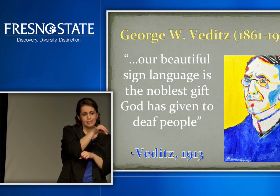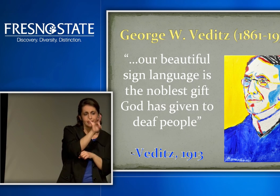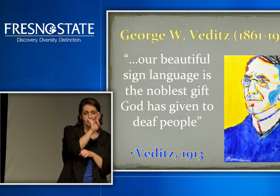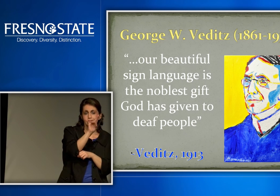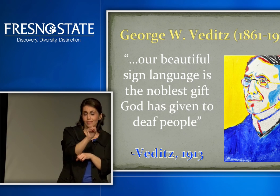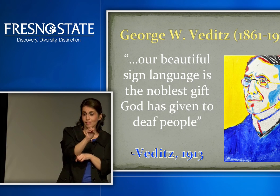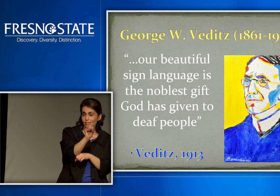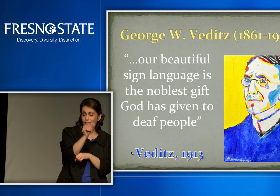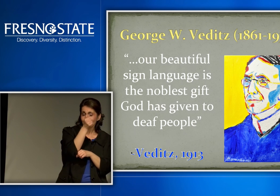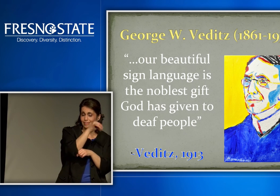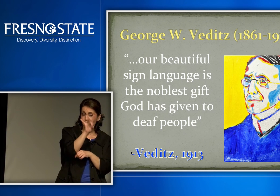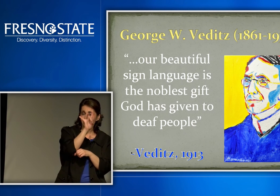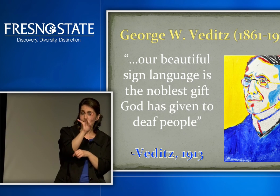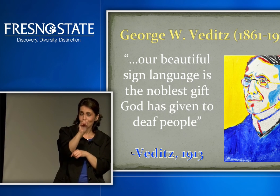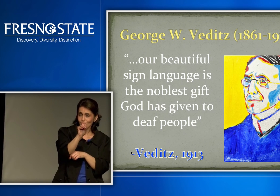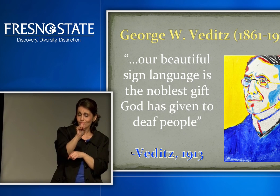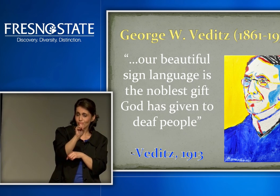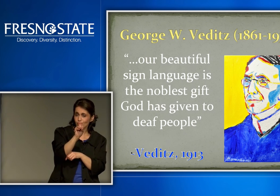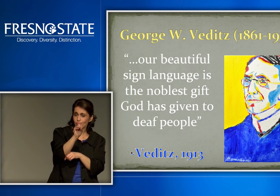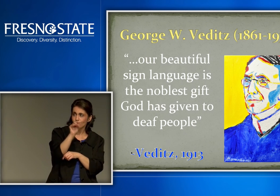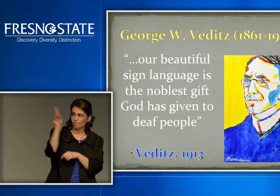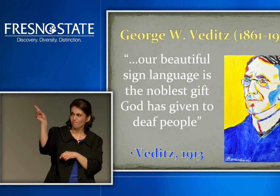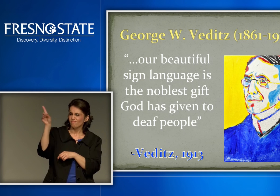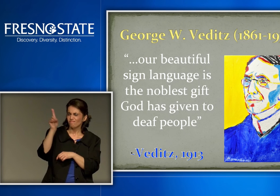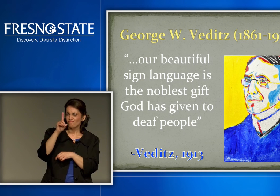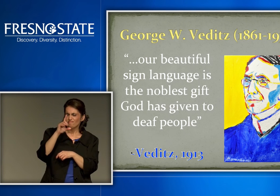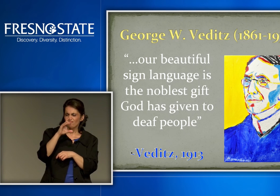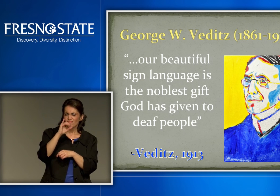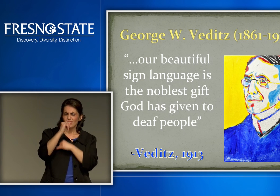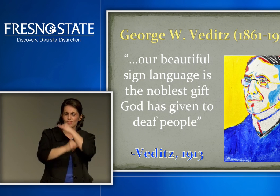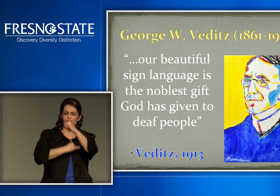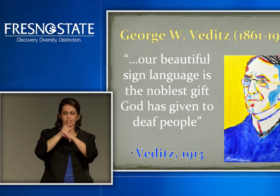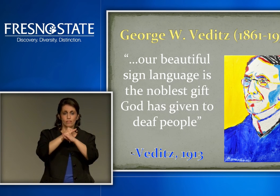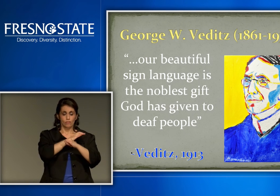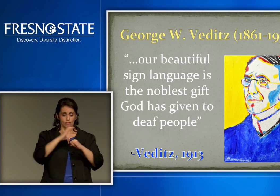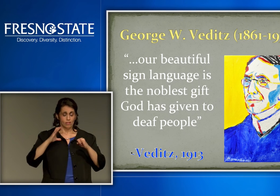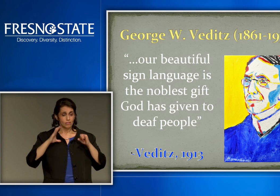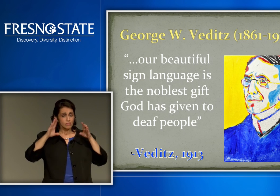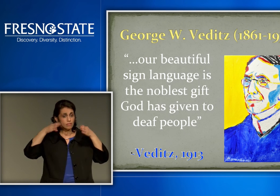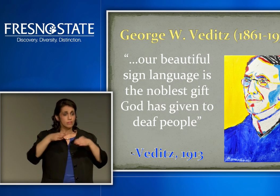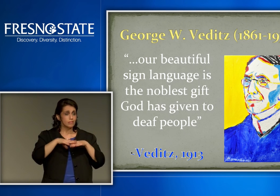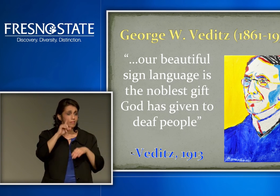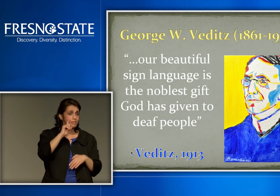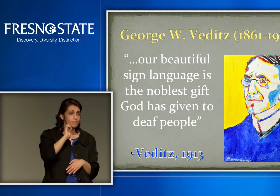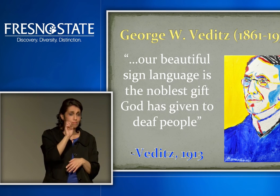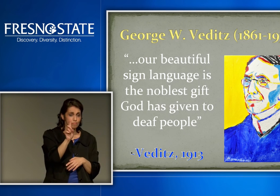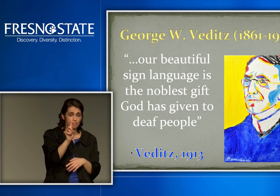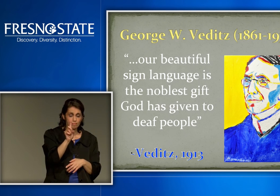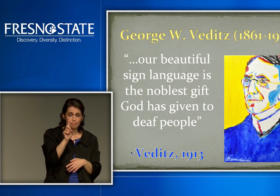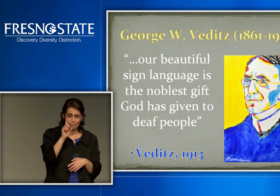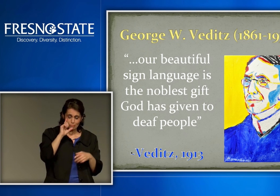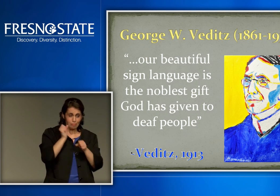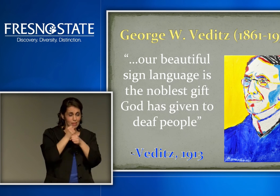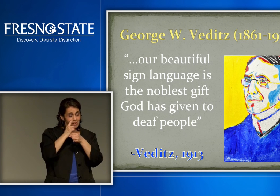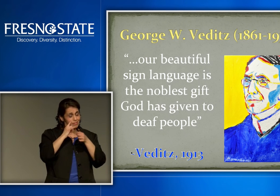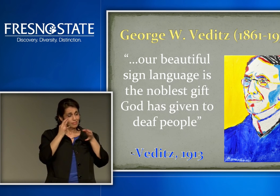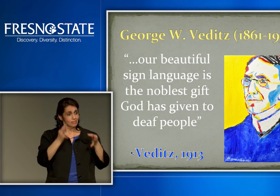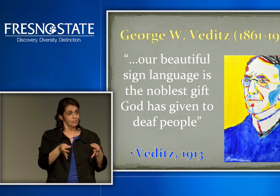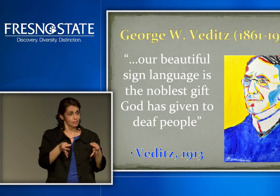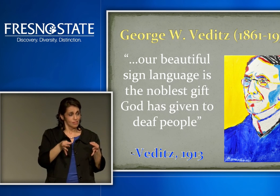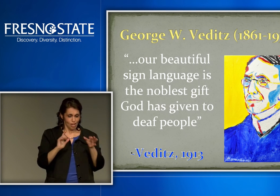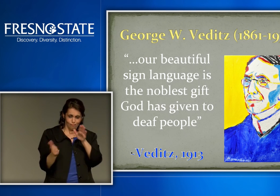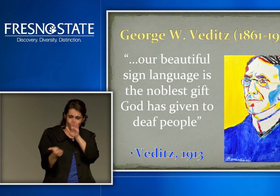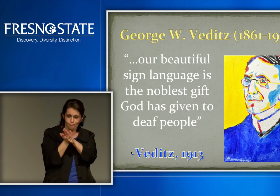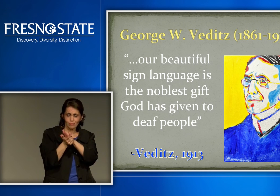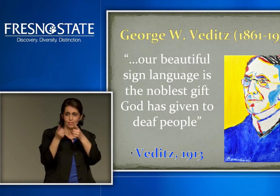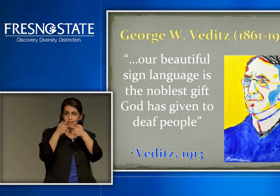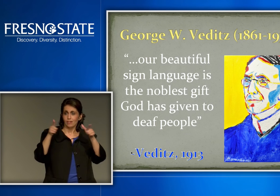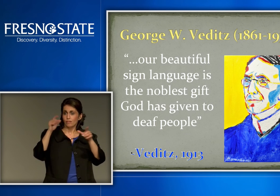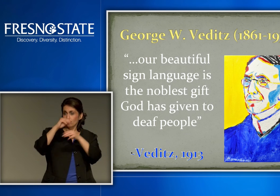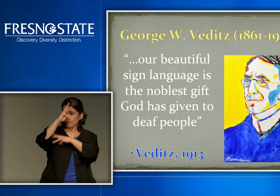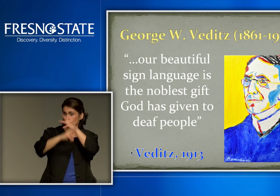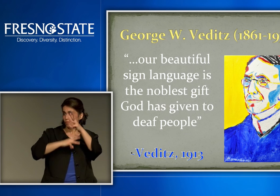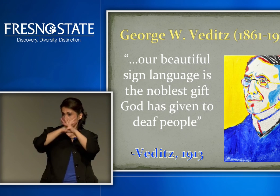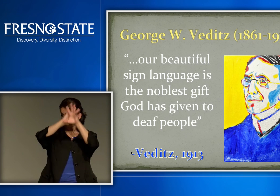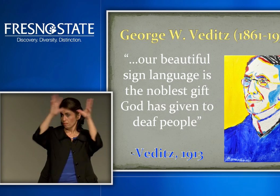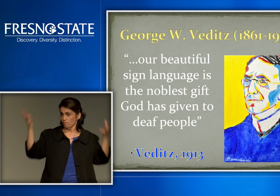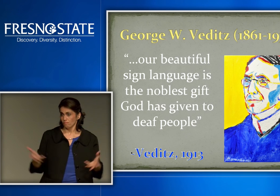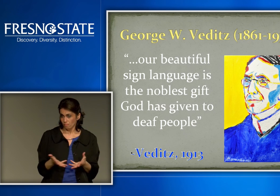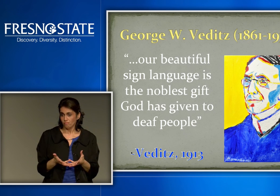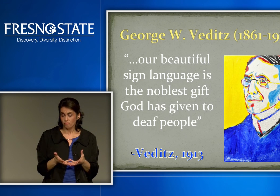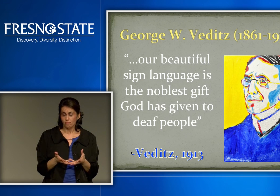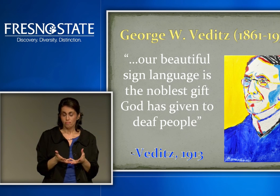In 1880, prior to 1913, there was an International Congress that worked on issues related to